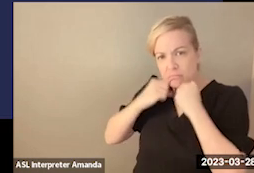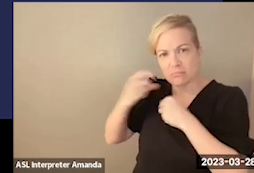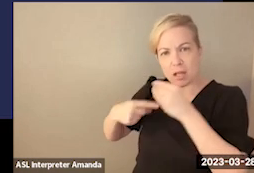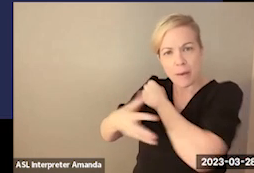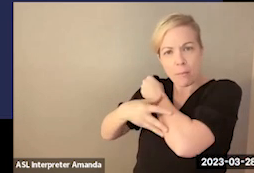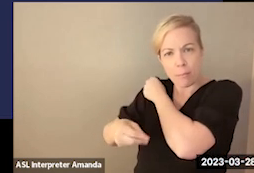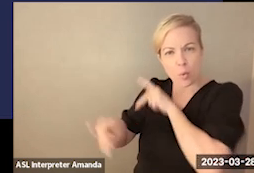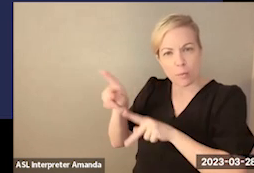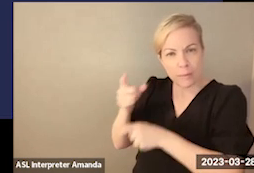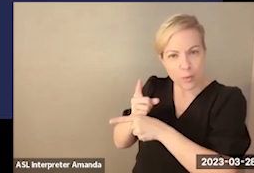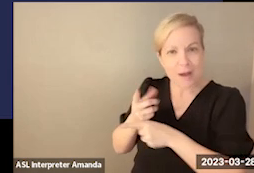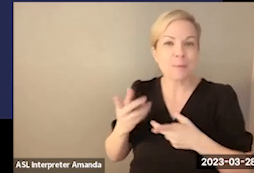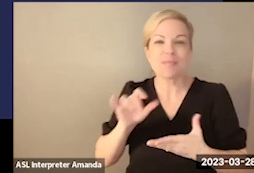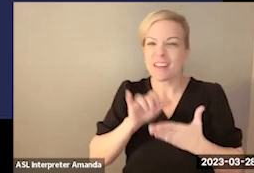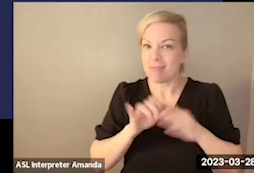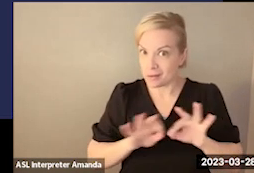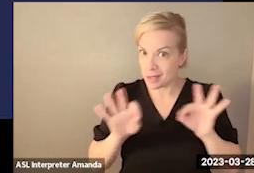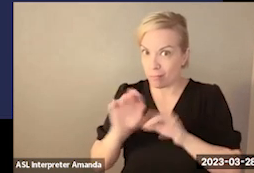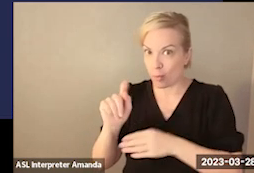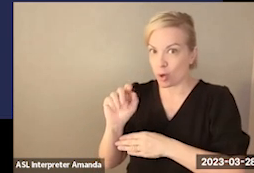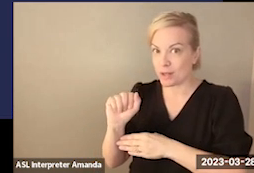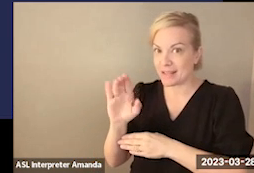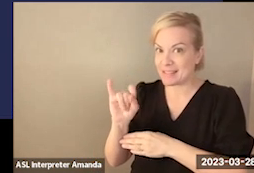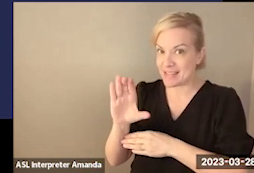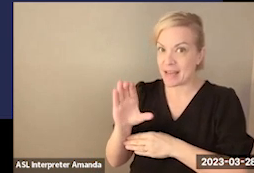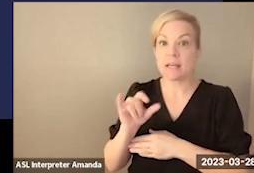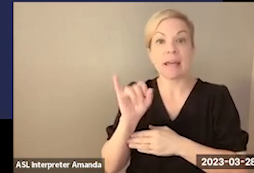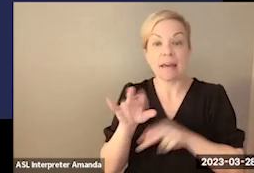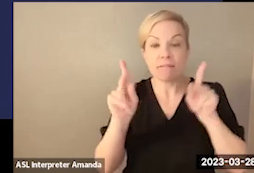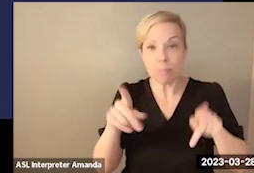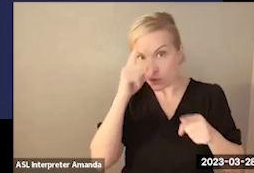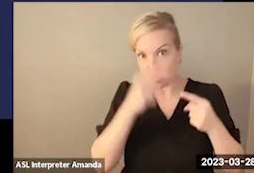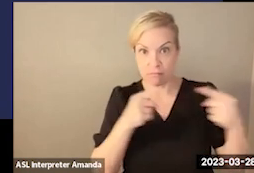Debbie Stine, Science & Technology Policy Academy: tactic, you know. So if you have somebody who disagrees on climate change.